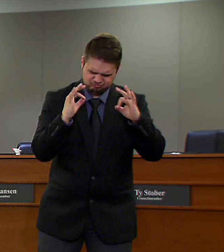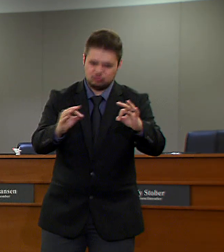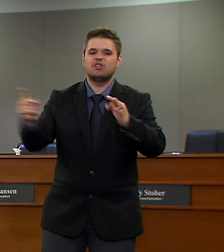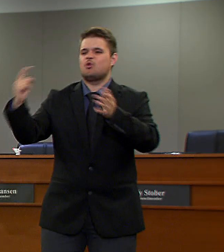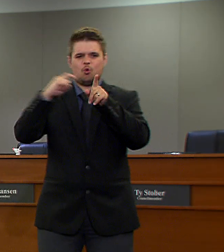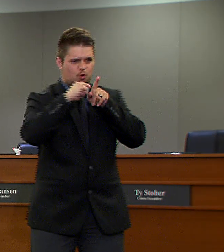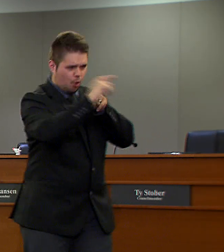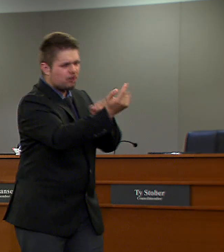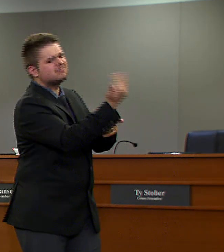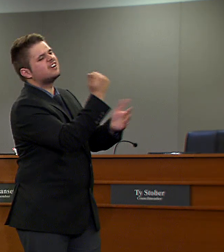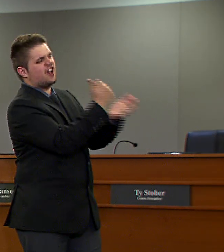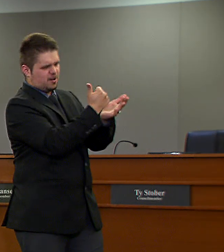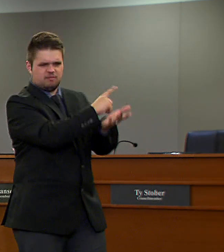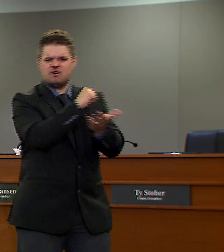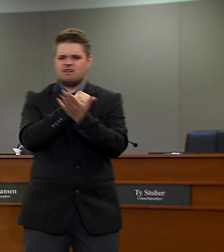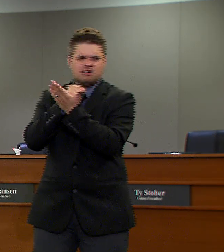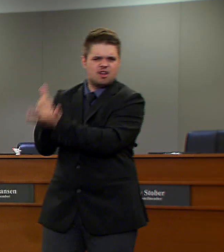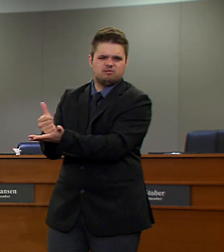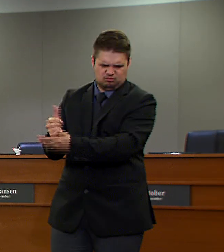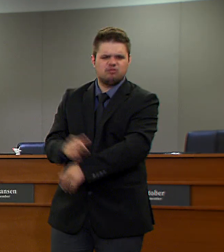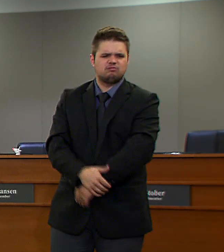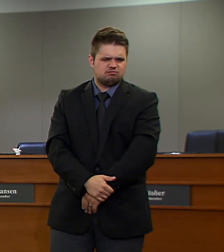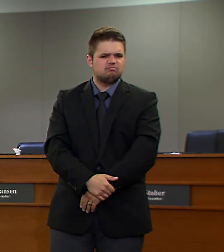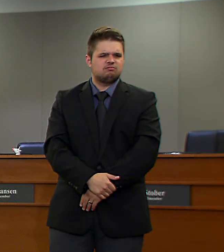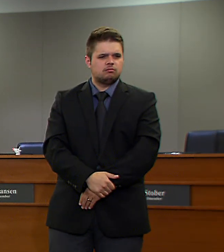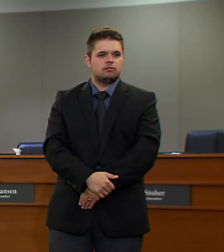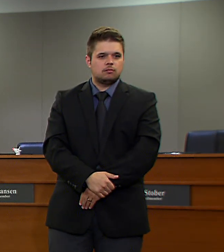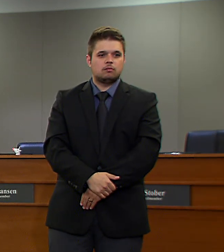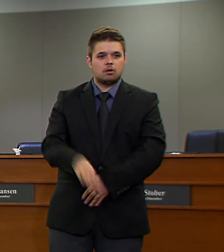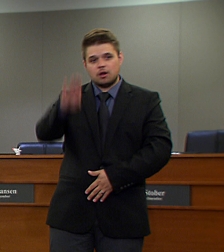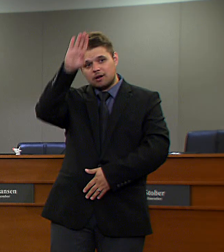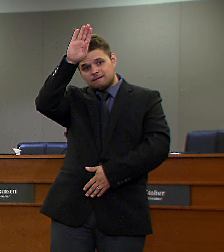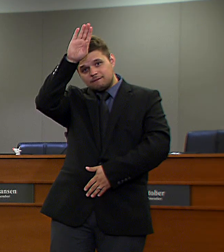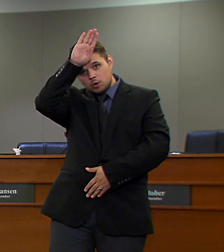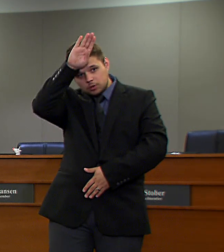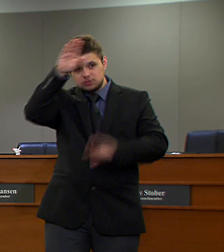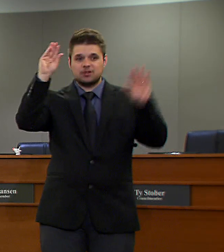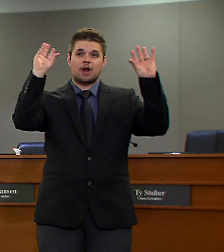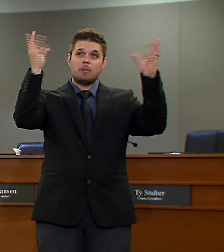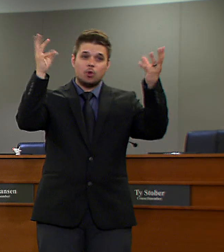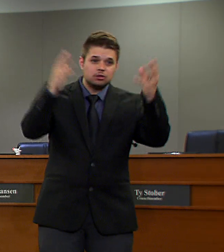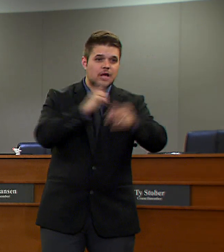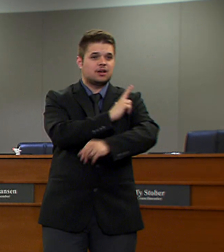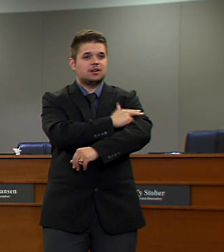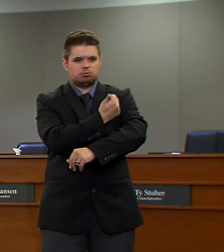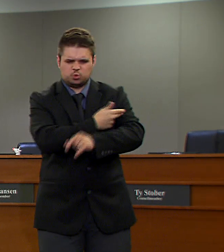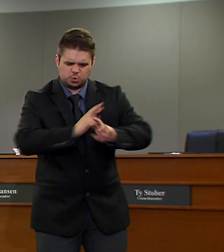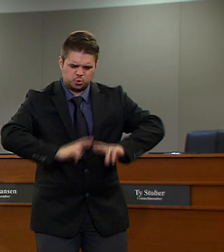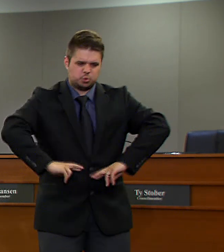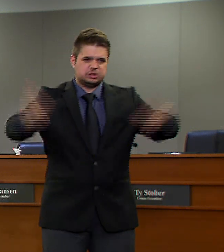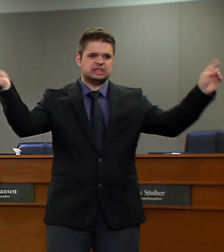department, our ambulance service and our hospitals are prepared for all medical emergencies during this time.